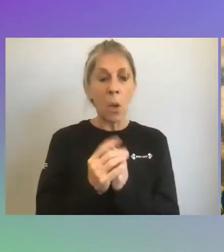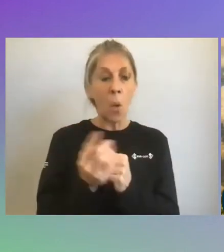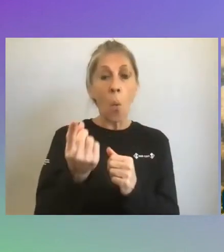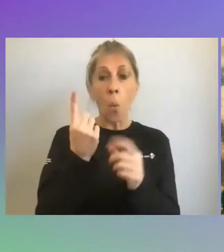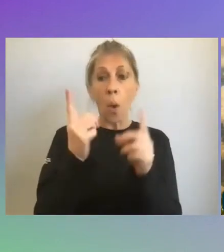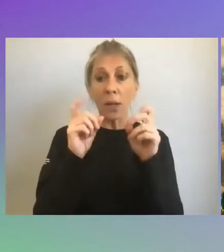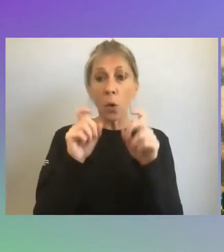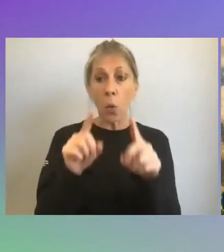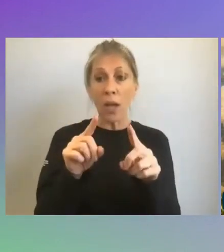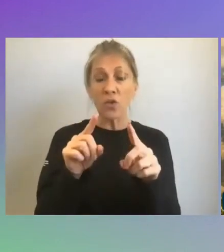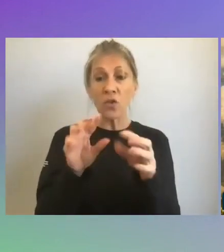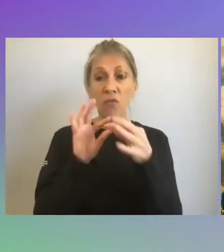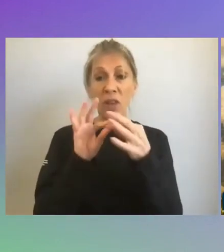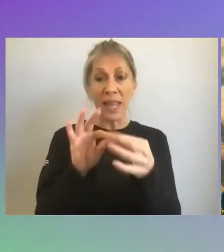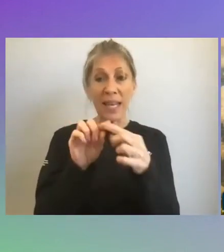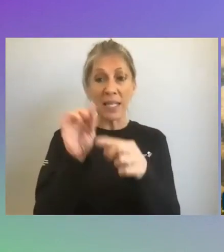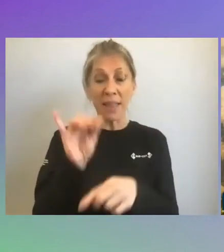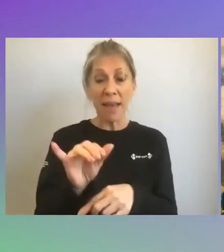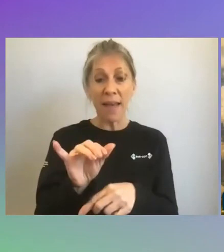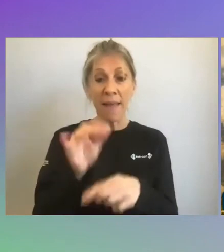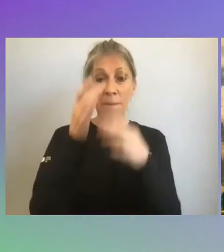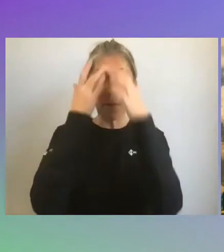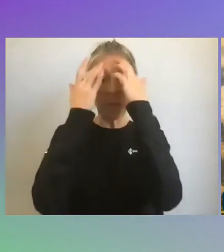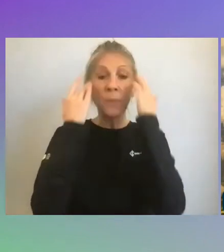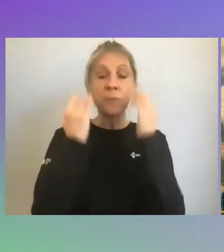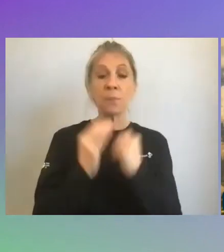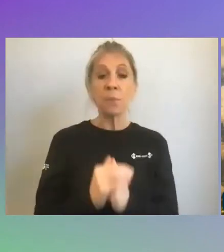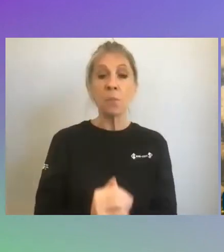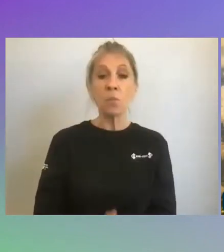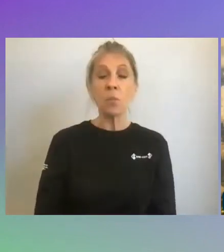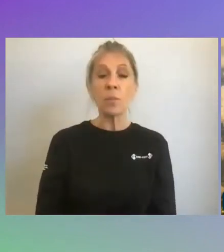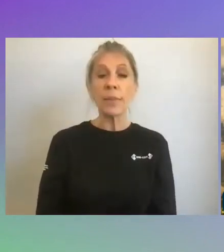so, uh, one question, uh, around